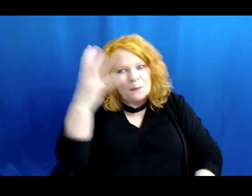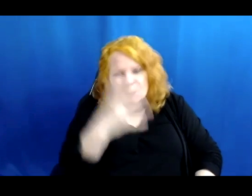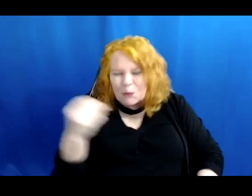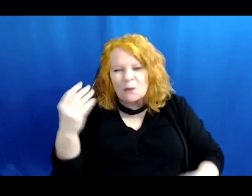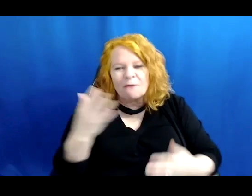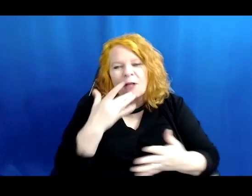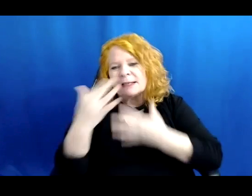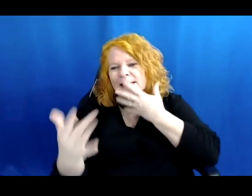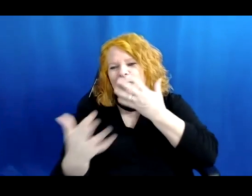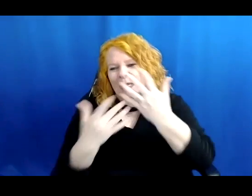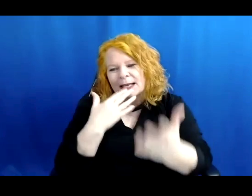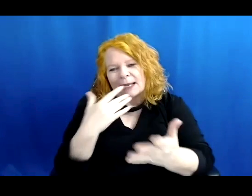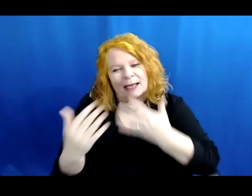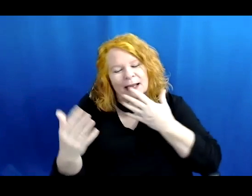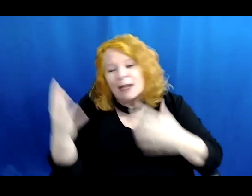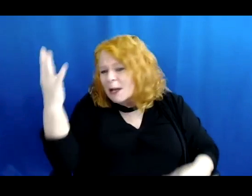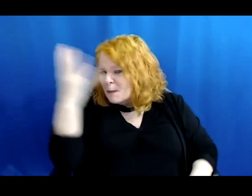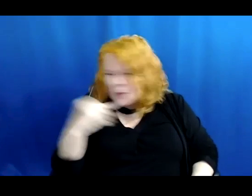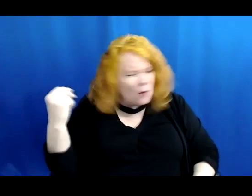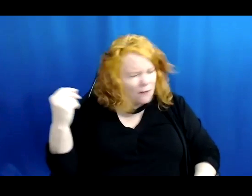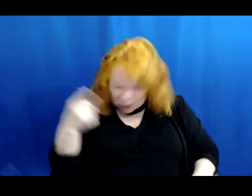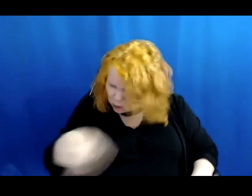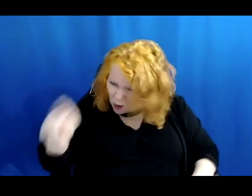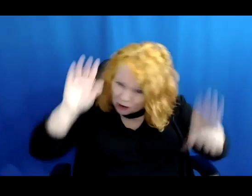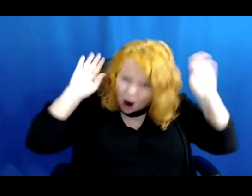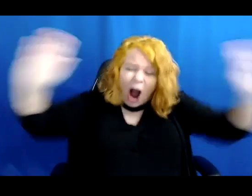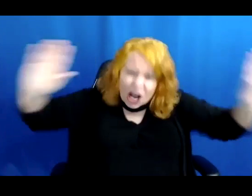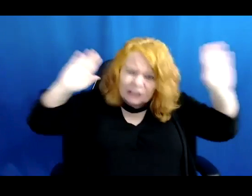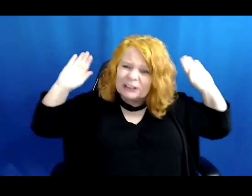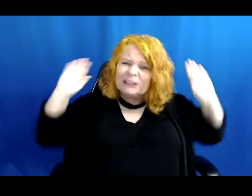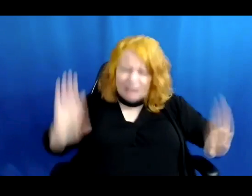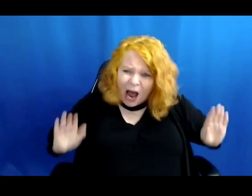Absolutely awesome. All right boys and girls.